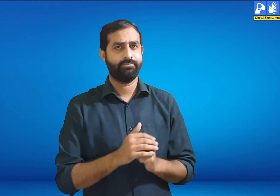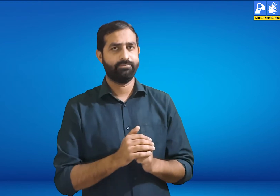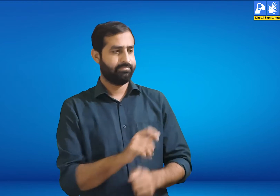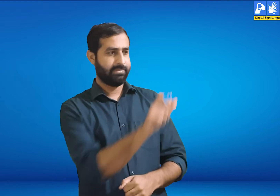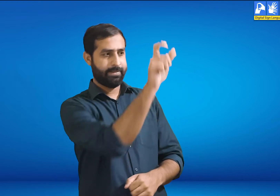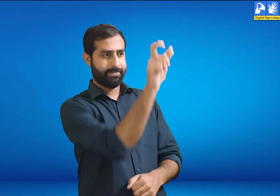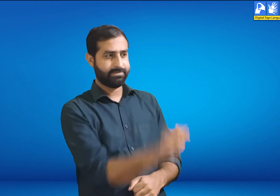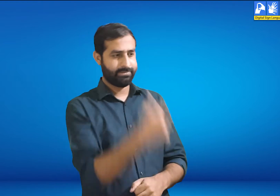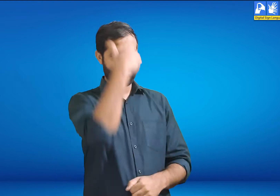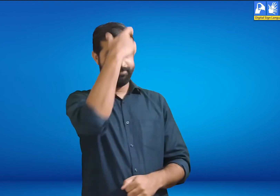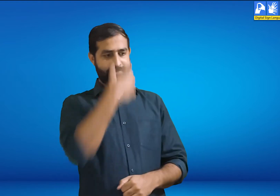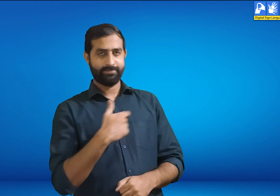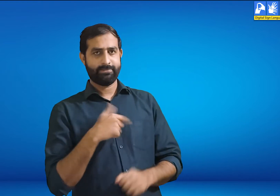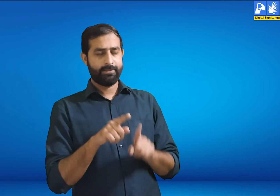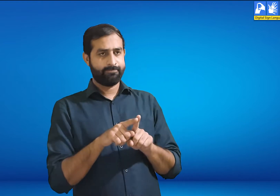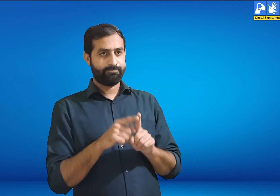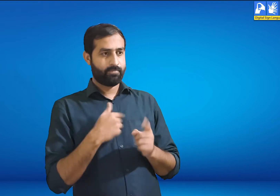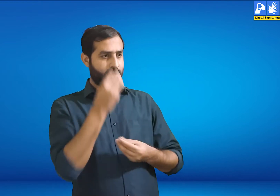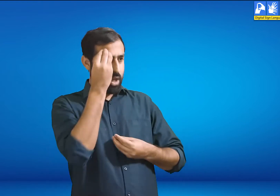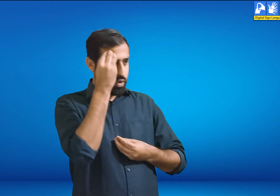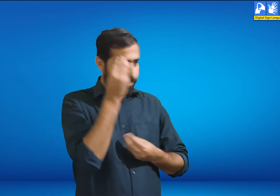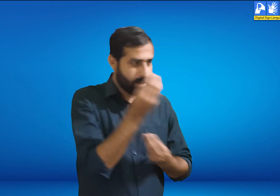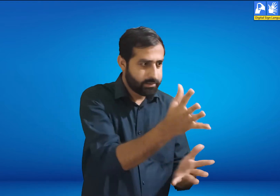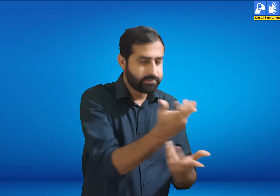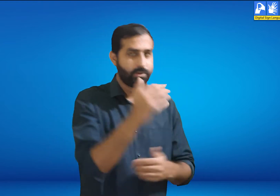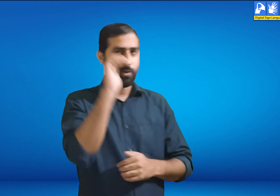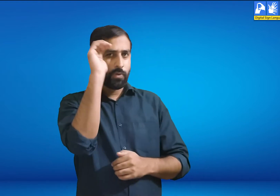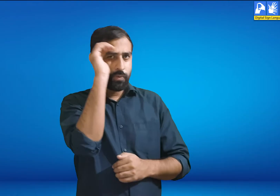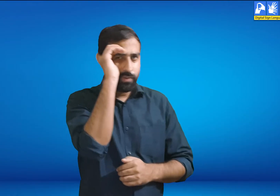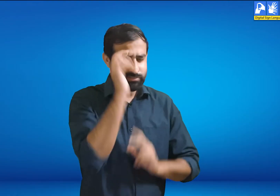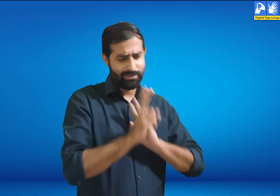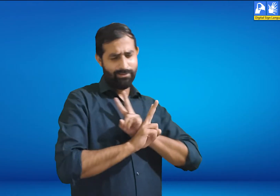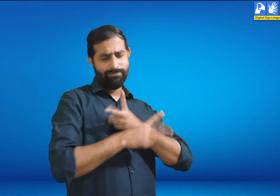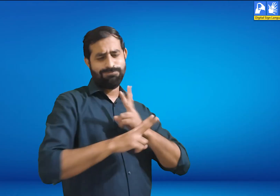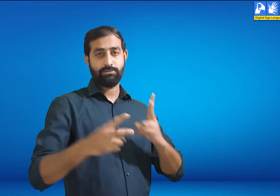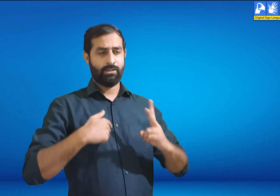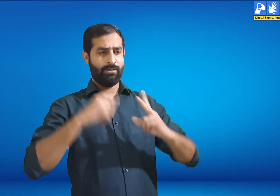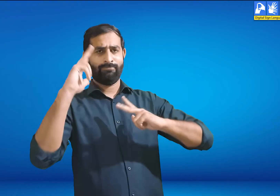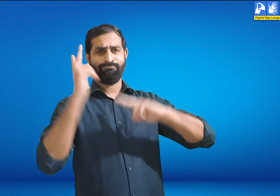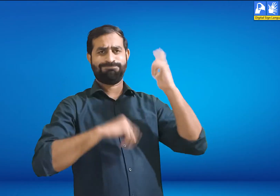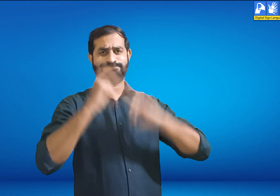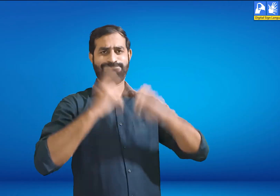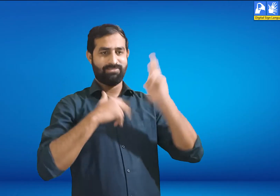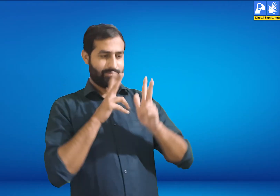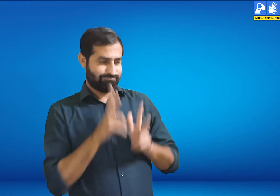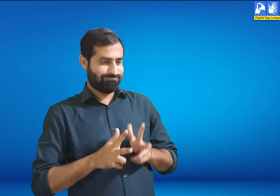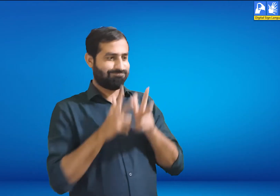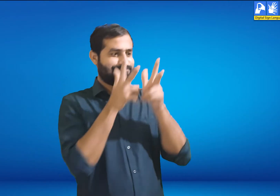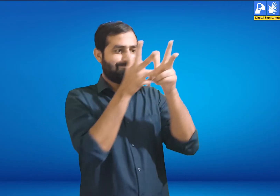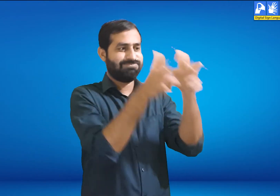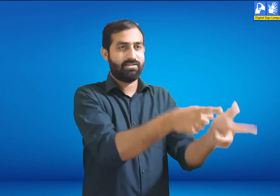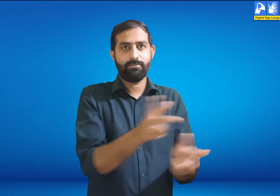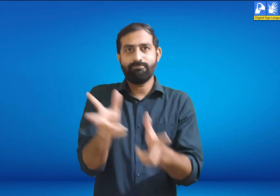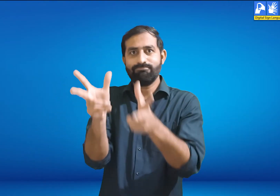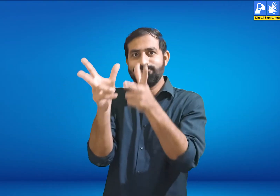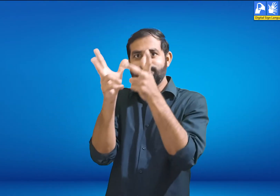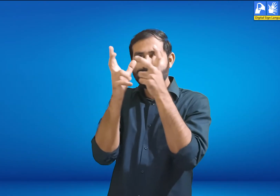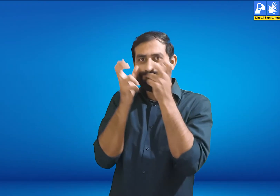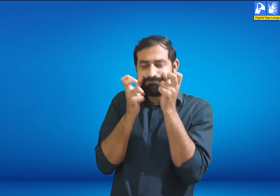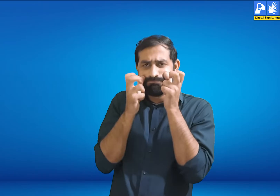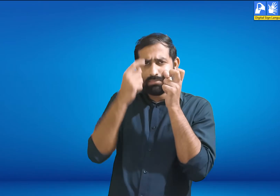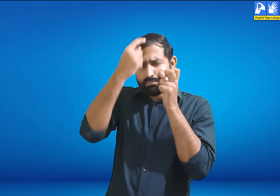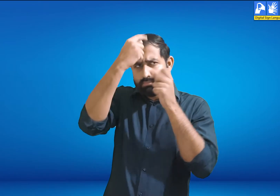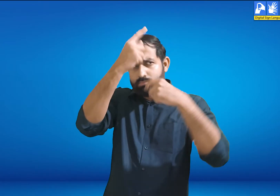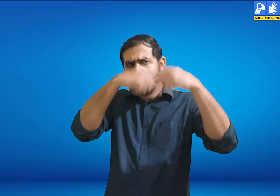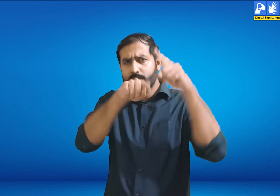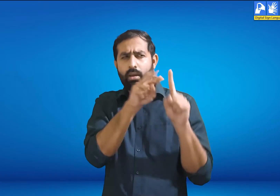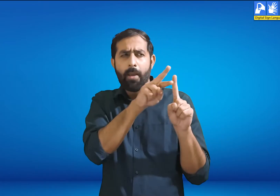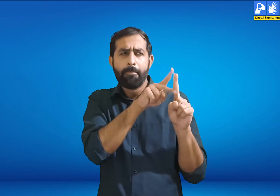Communication is a complex, two way process of passing the message from one end to the other using a channel.